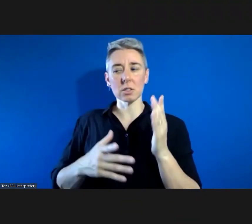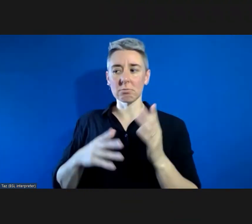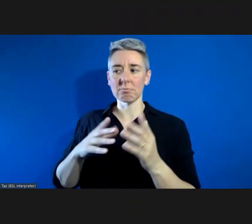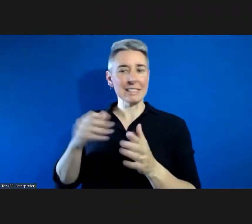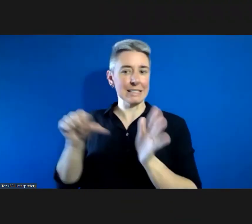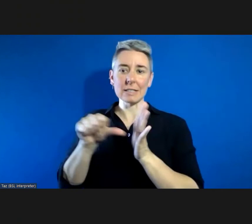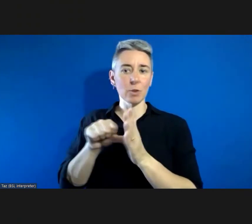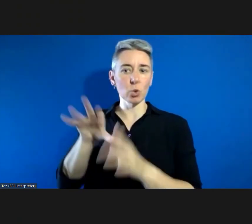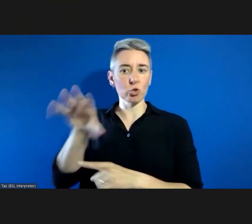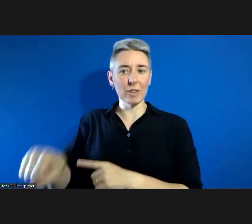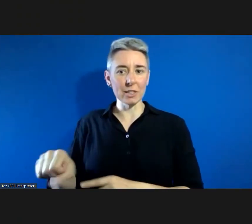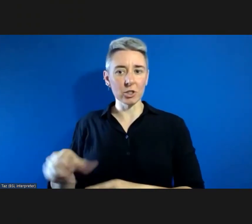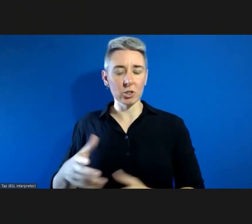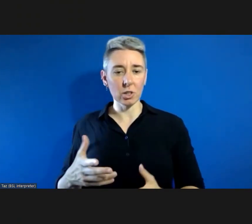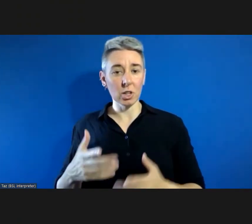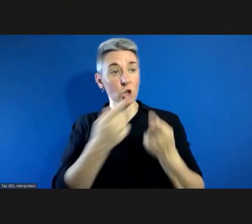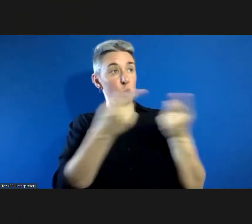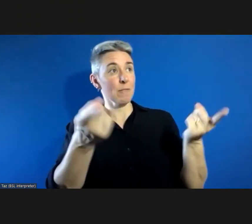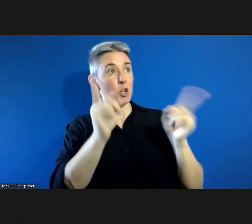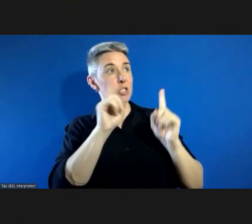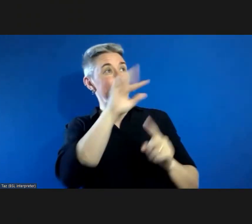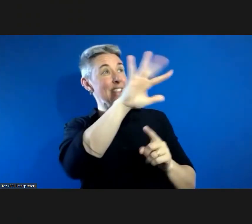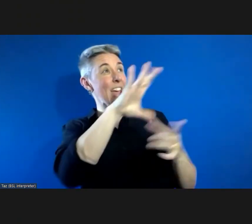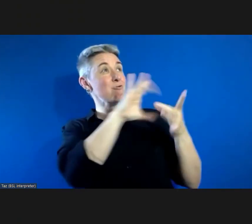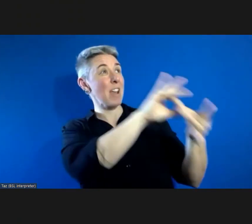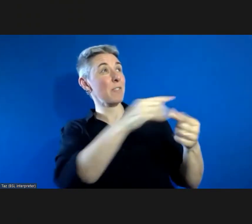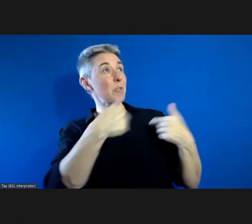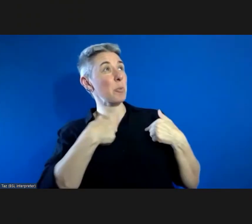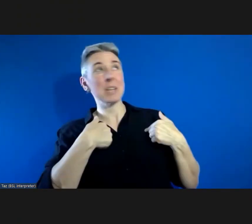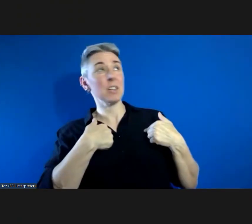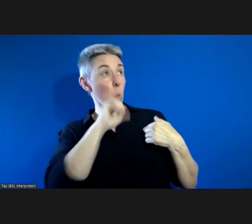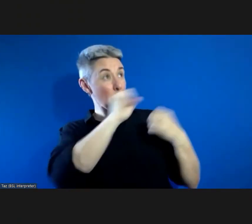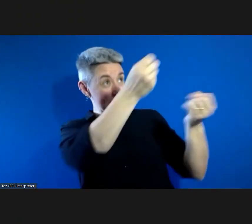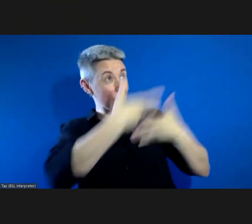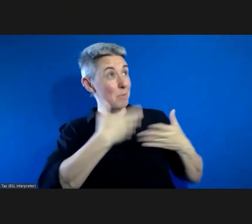relevant to me, there's no one there like me. Unless your deemed gifted and talented, our